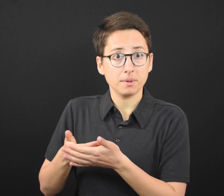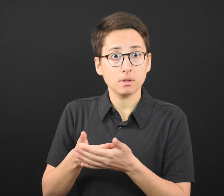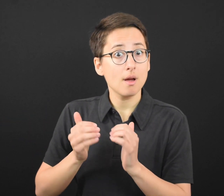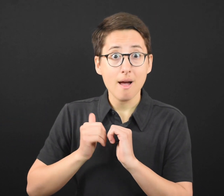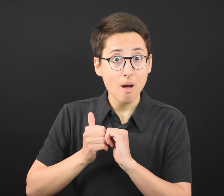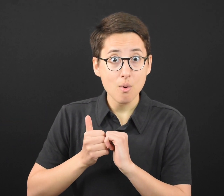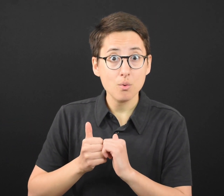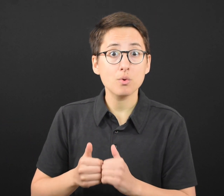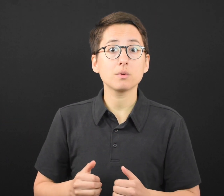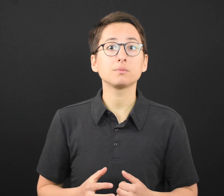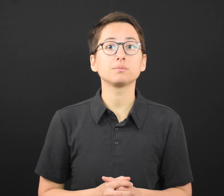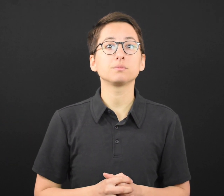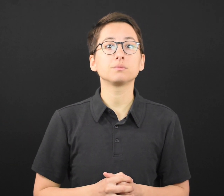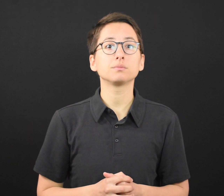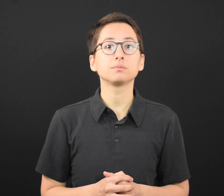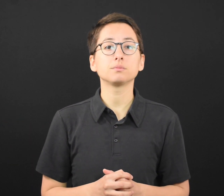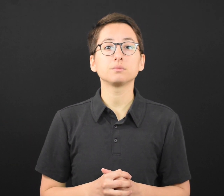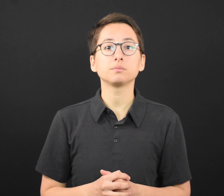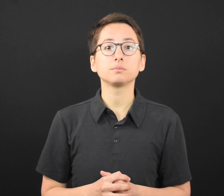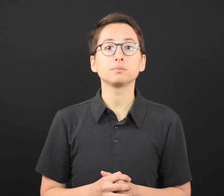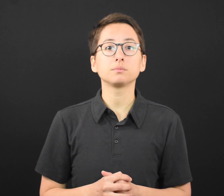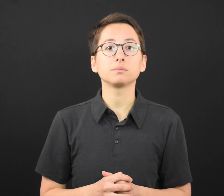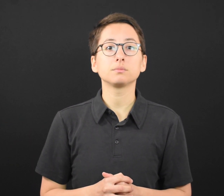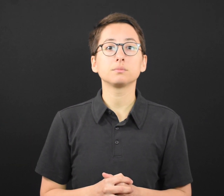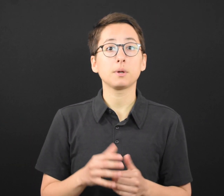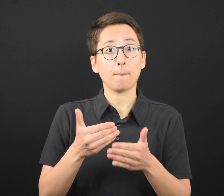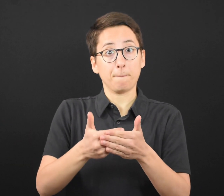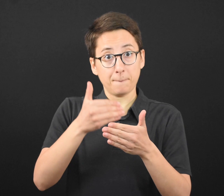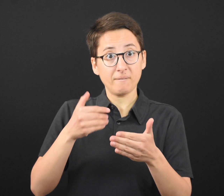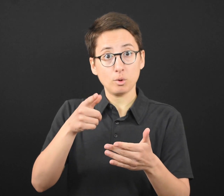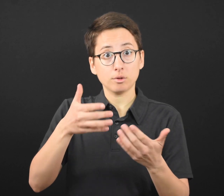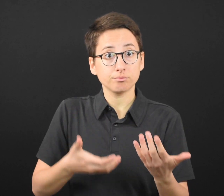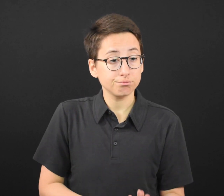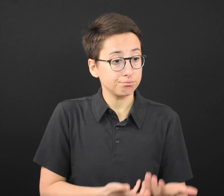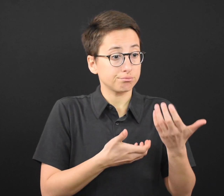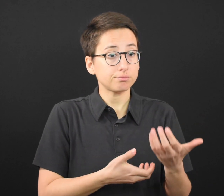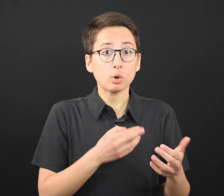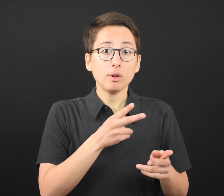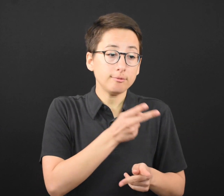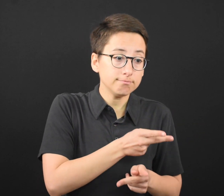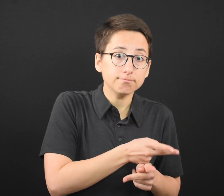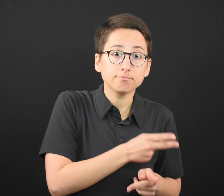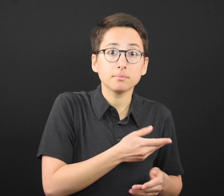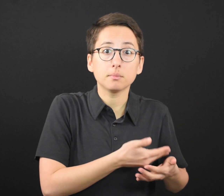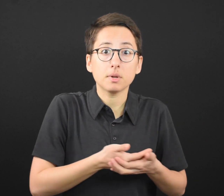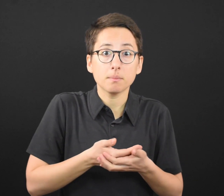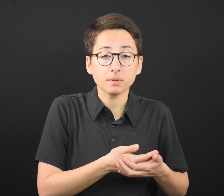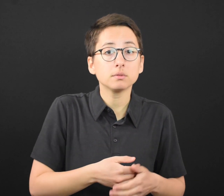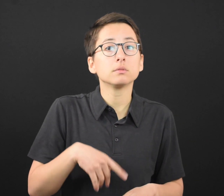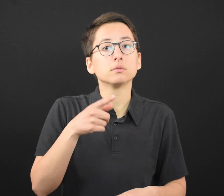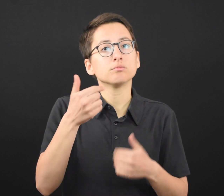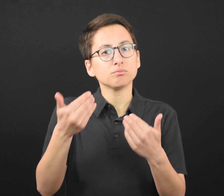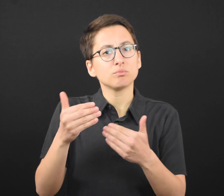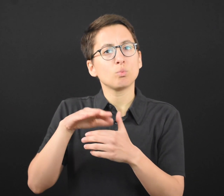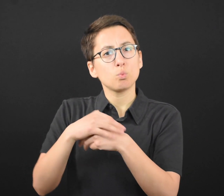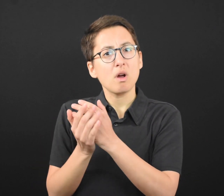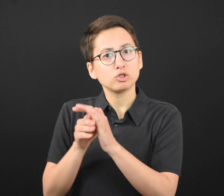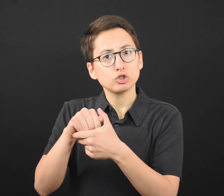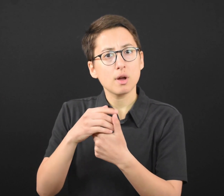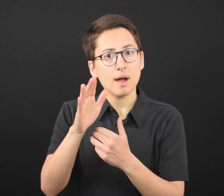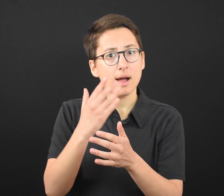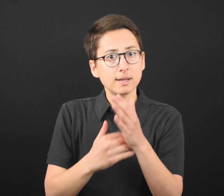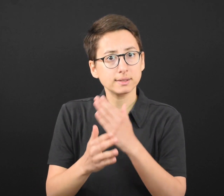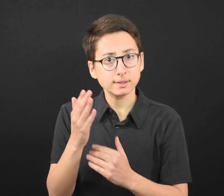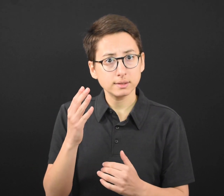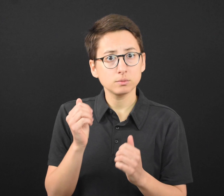● Wash your hands with soap and water for at least 20 seconds before holding or caring for